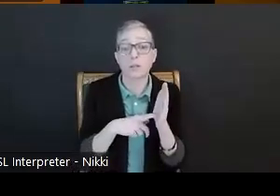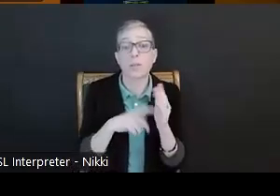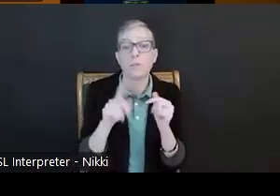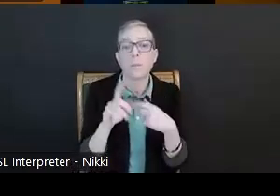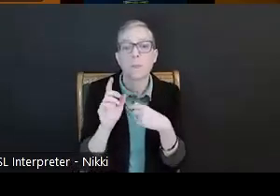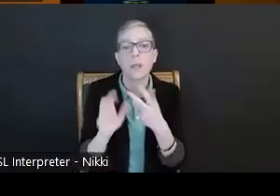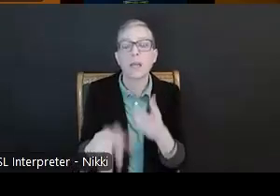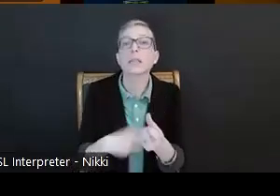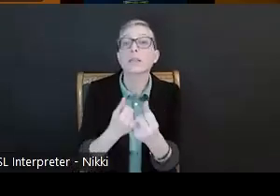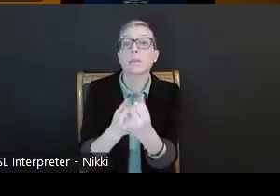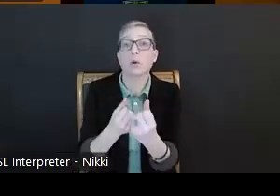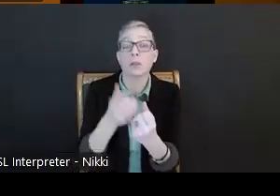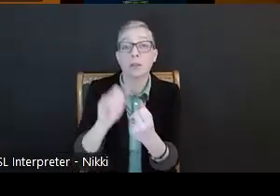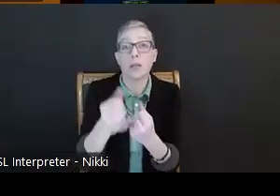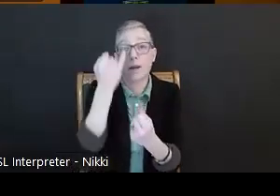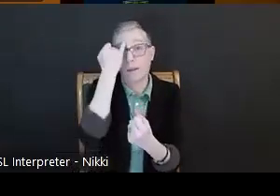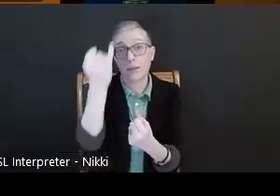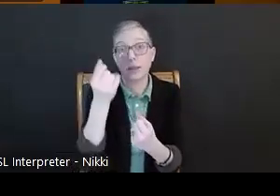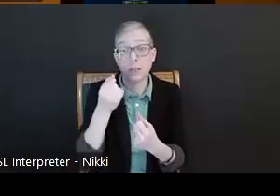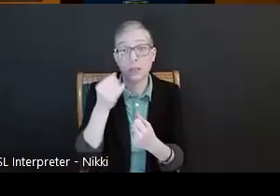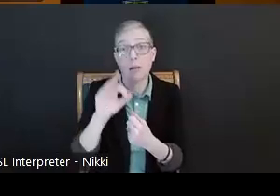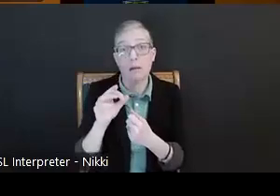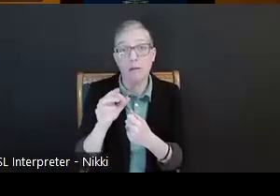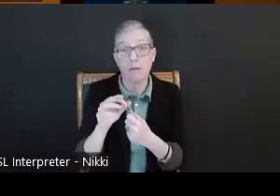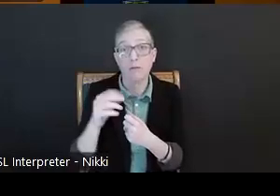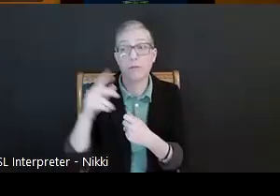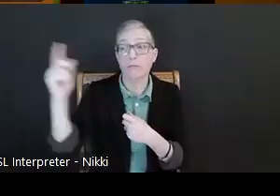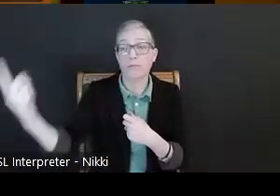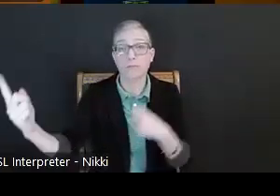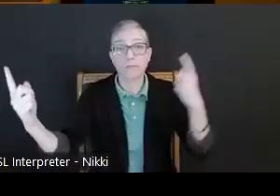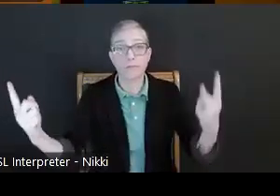because sometimes the caregiver isn't physically with the patient at at a given time point in the